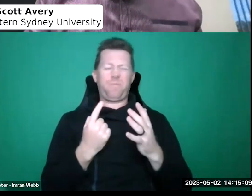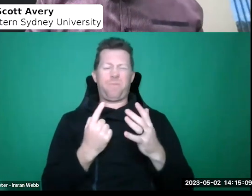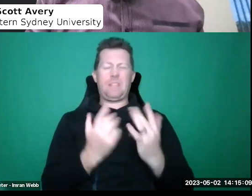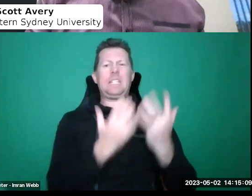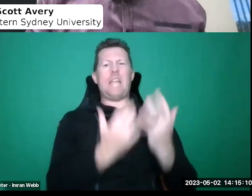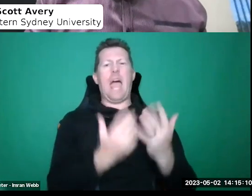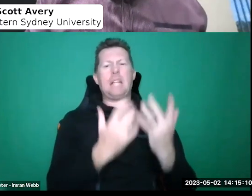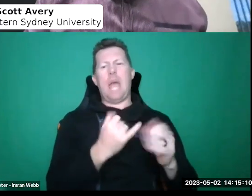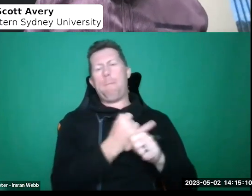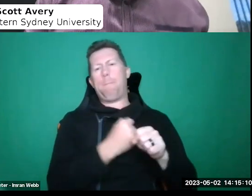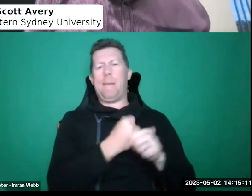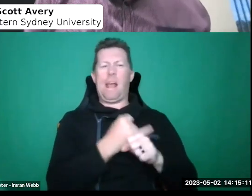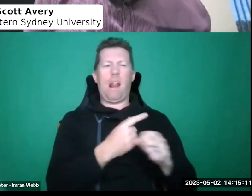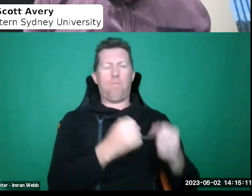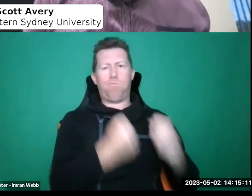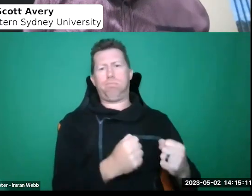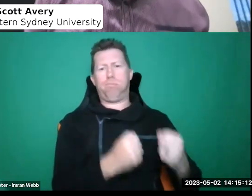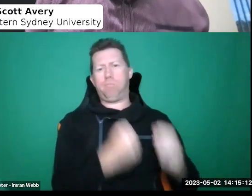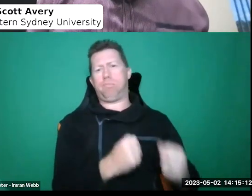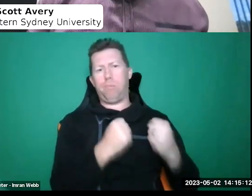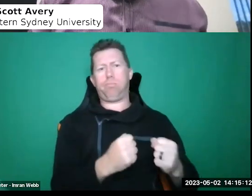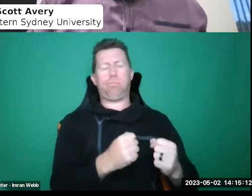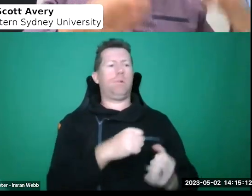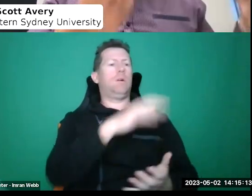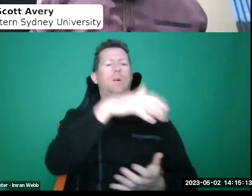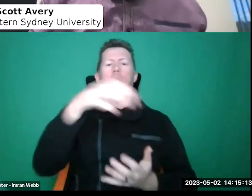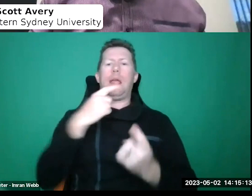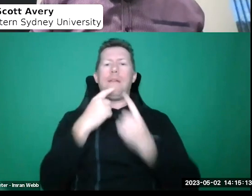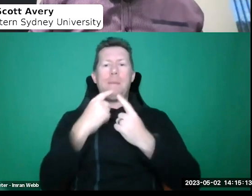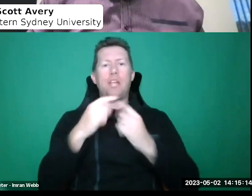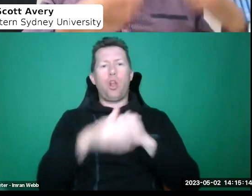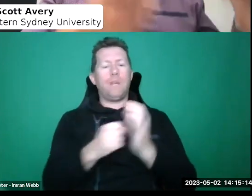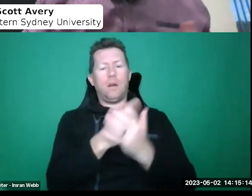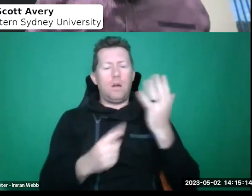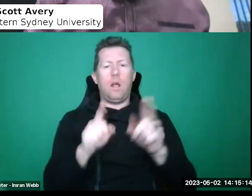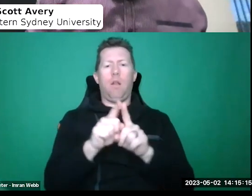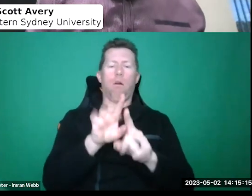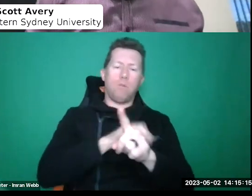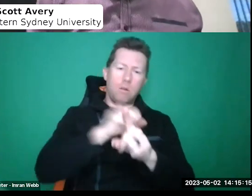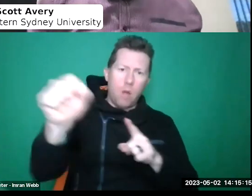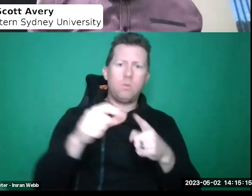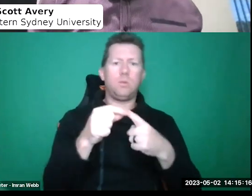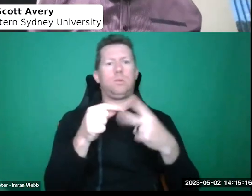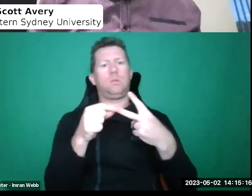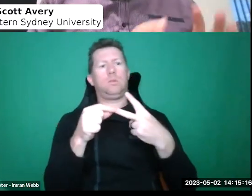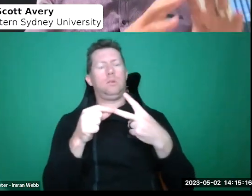to dominate what is collected about people with disability because they can get a diagnosis, they can get something that counts.